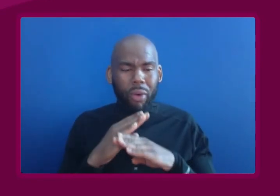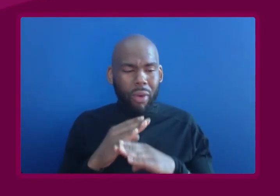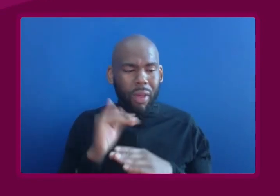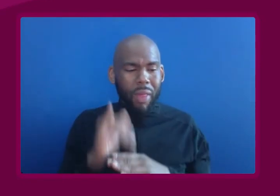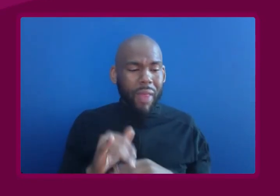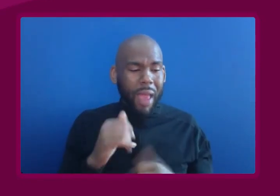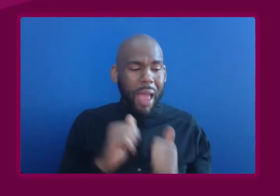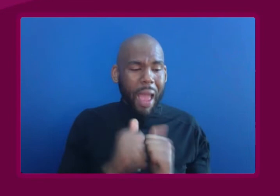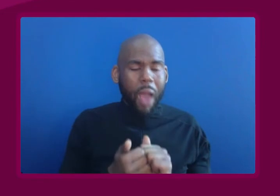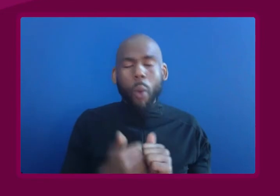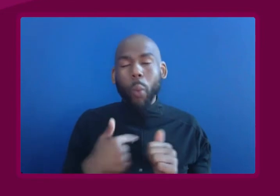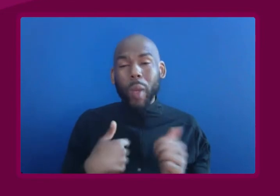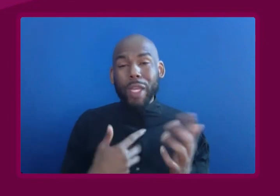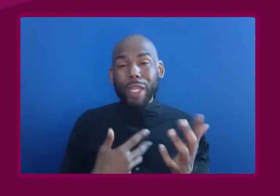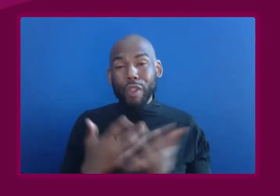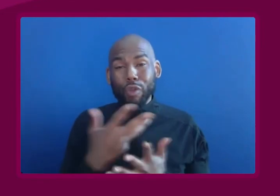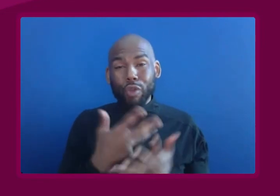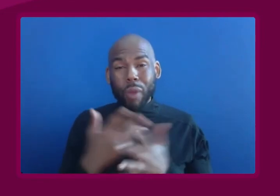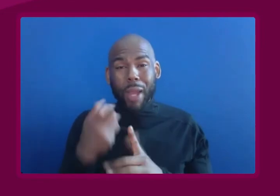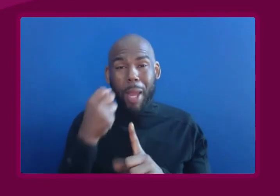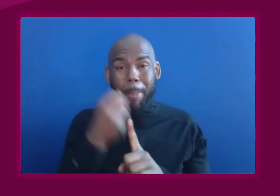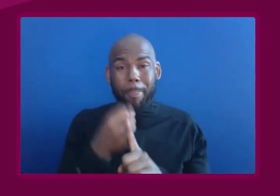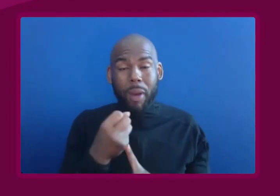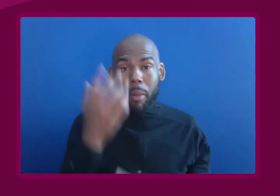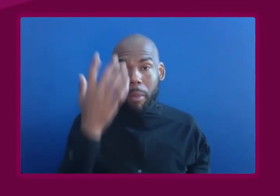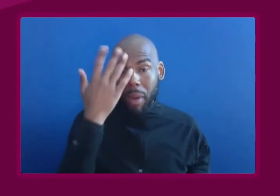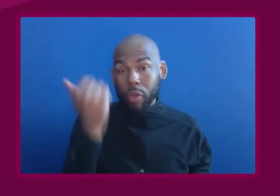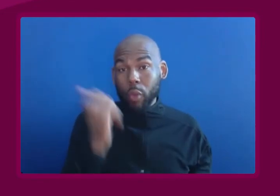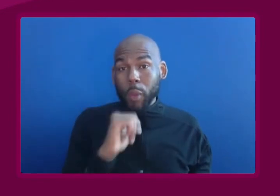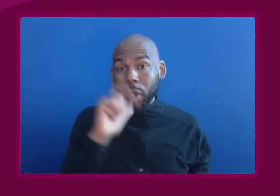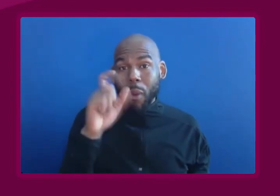we interact because we don't have to think about accessibility.